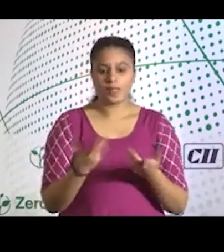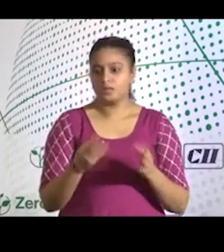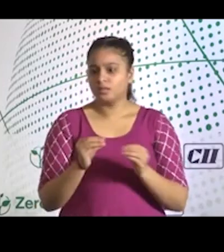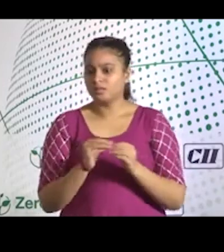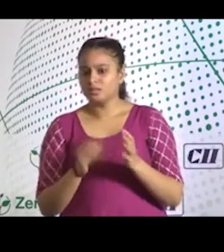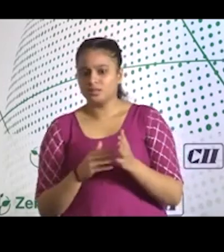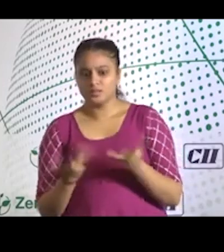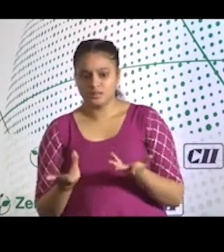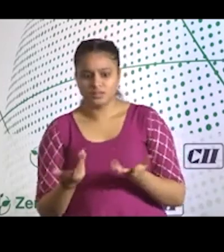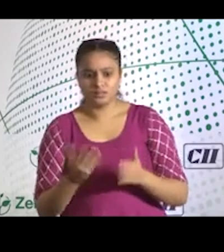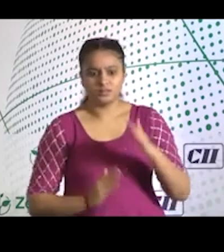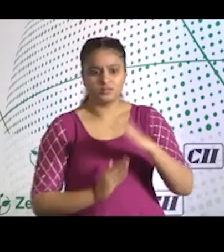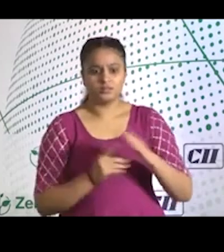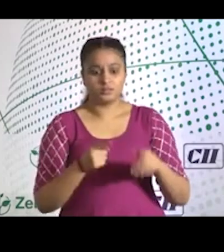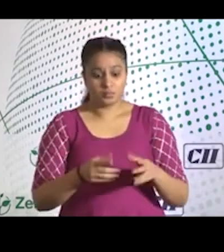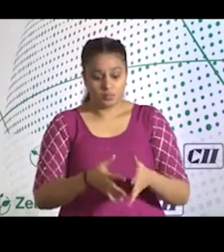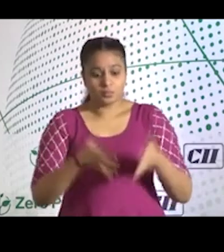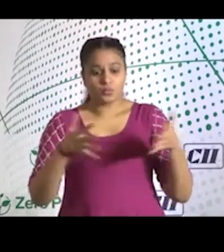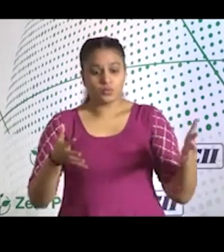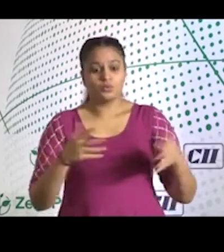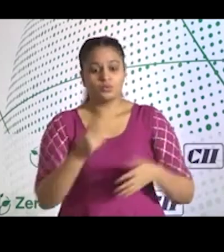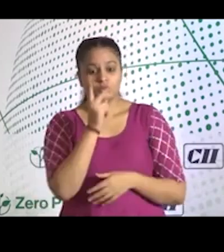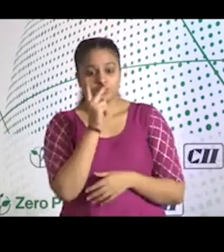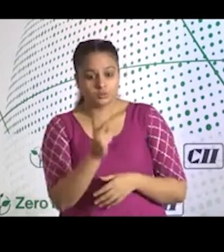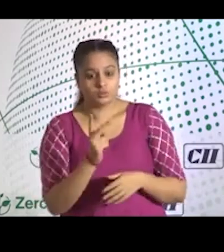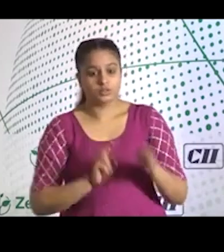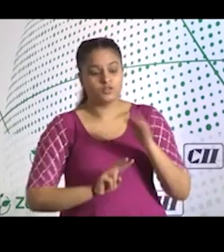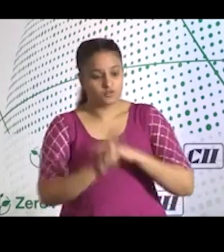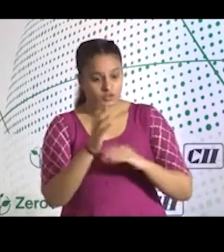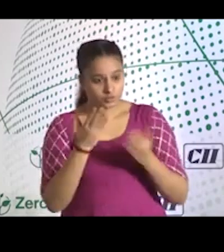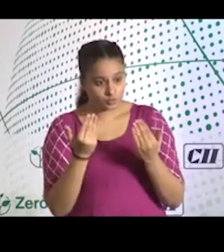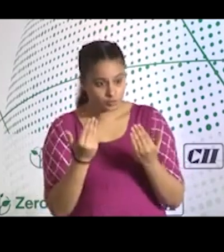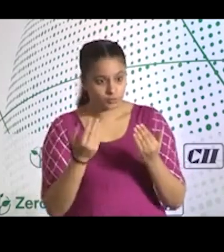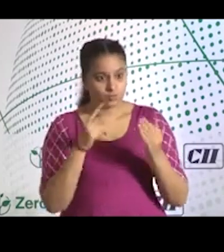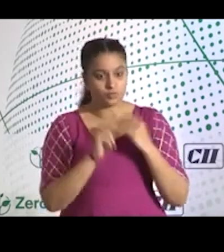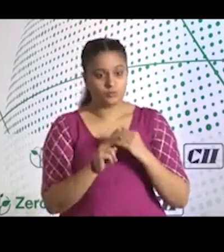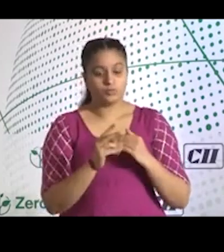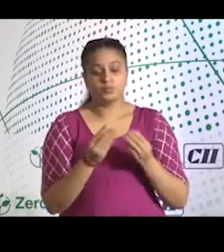this requires a lot more sensitivity towards the banking workforce as well.